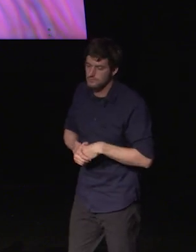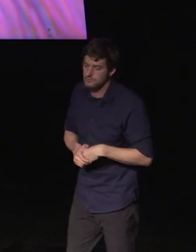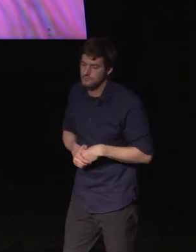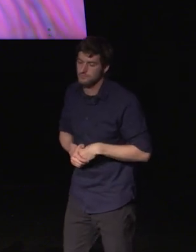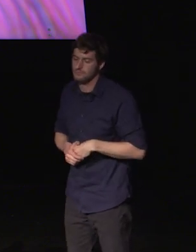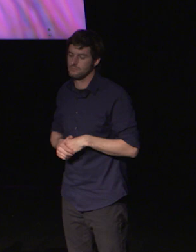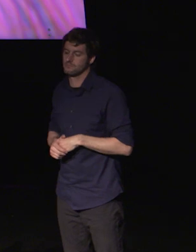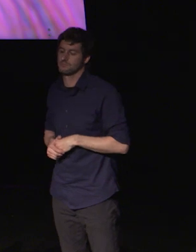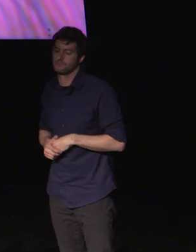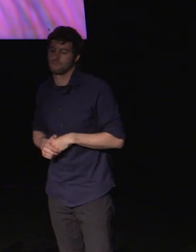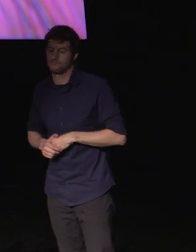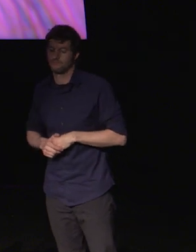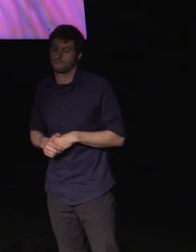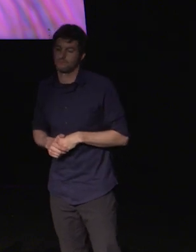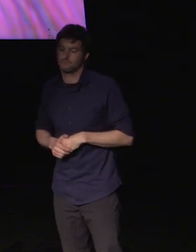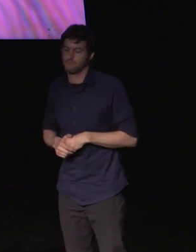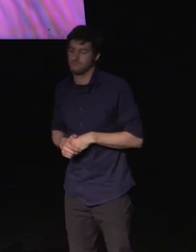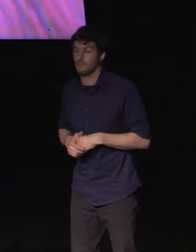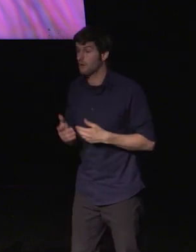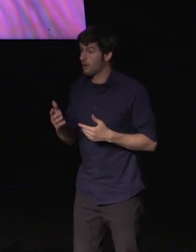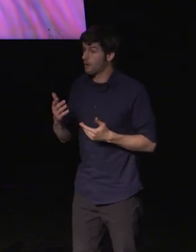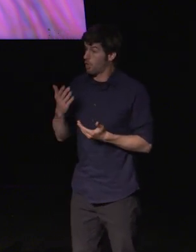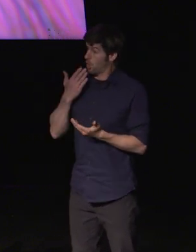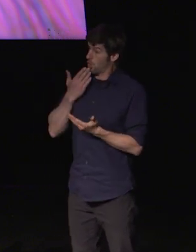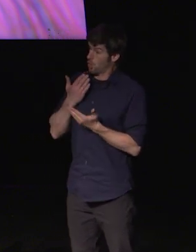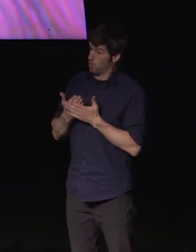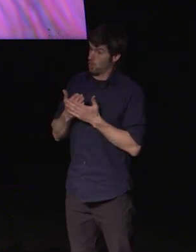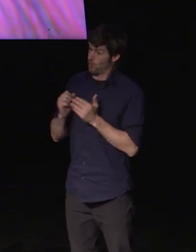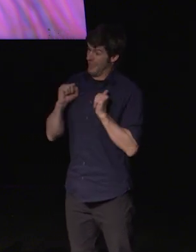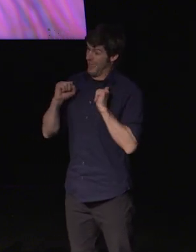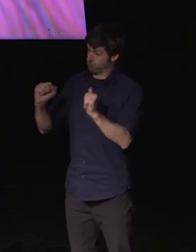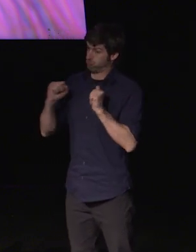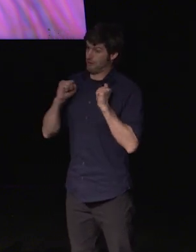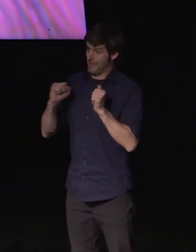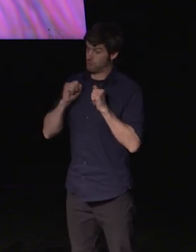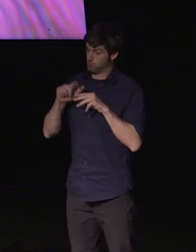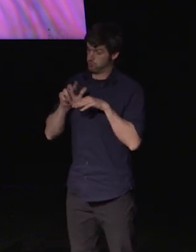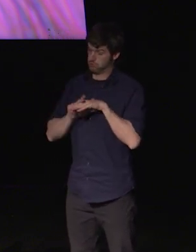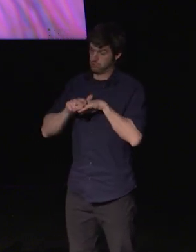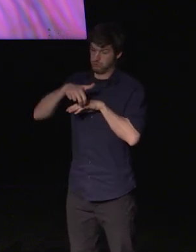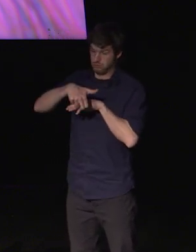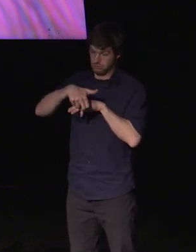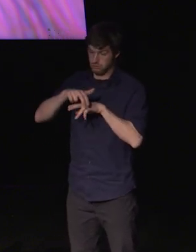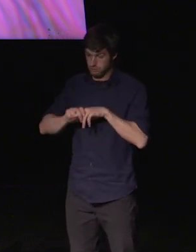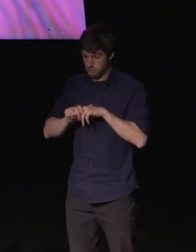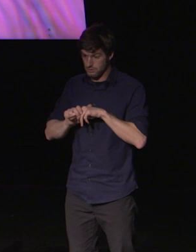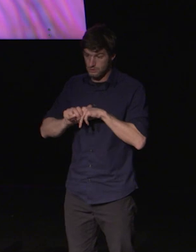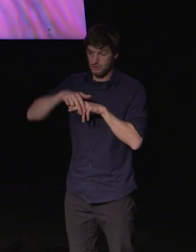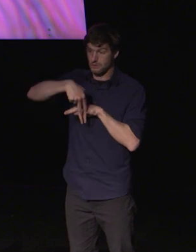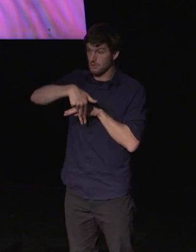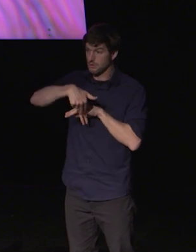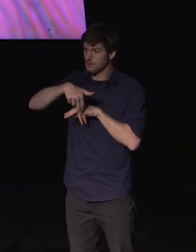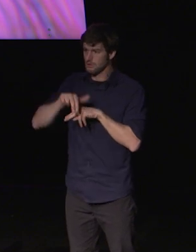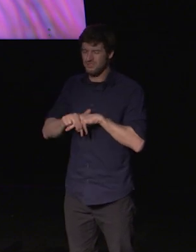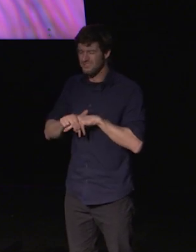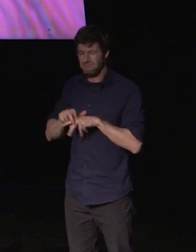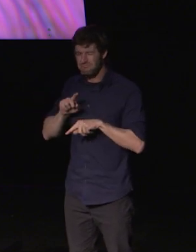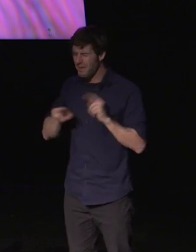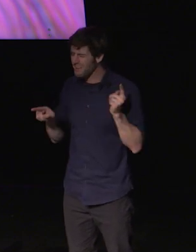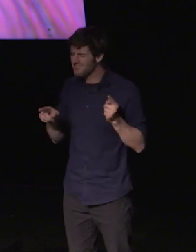Besides getting a great calisthenics workout from having to get up and sit down, it was rather difficult to be able to enjoy the game.